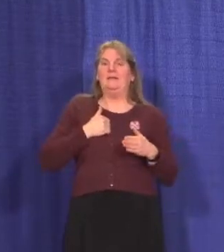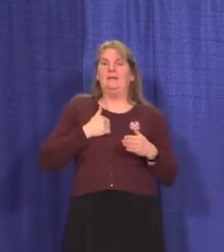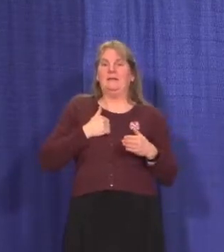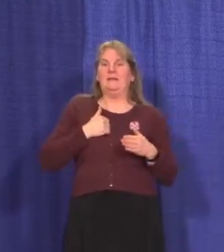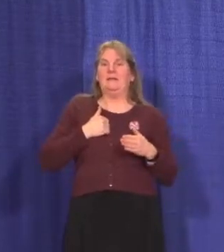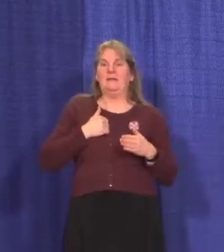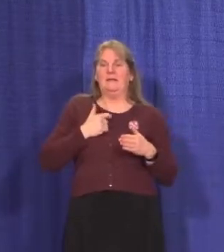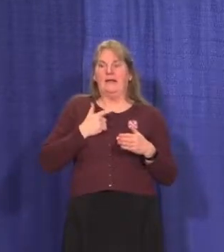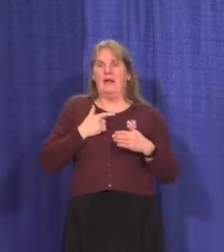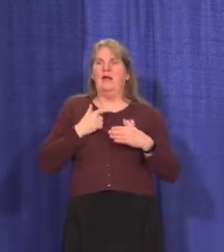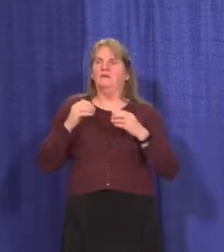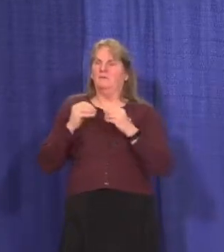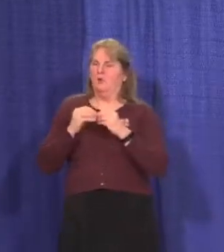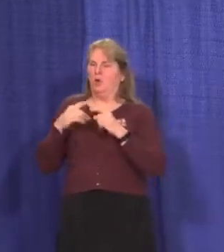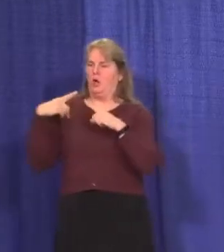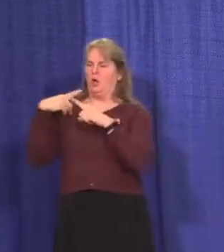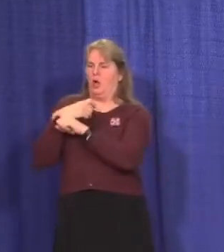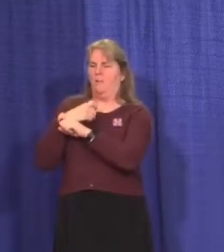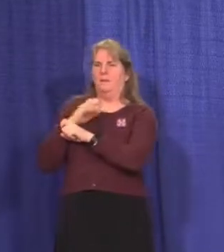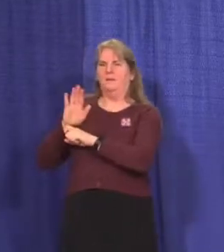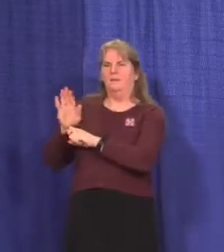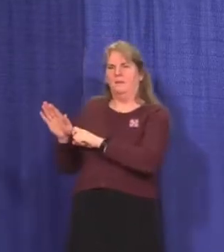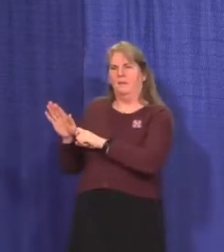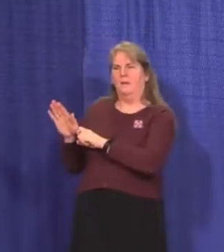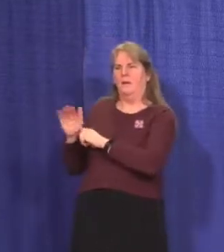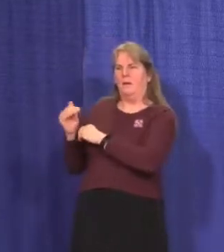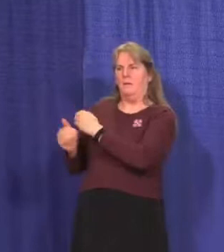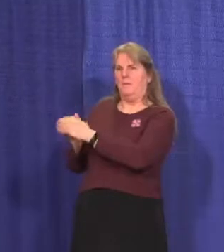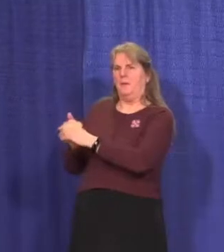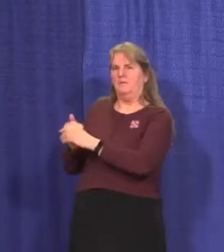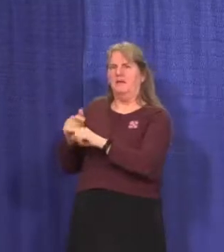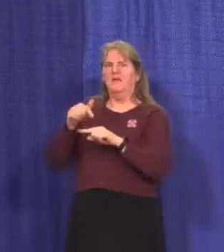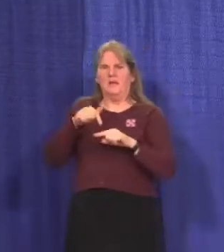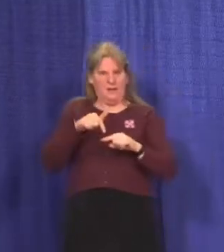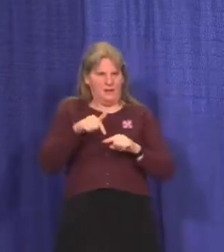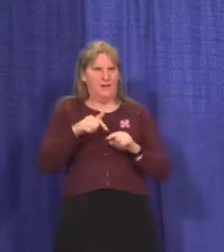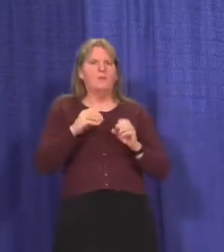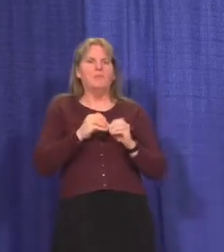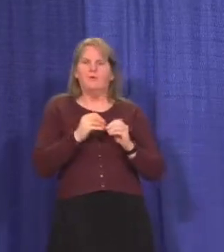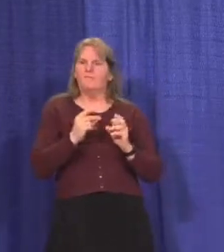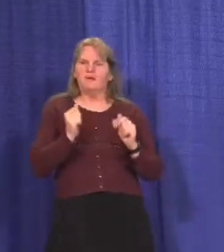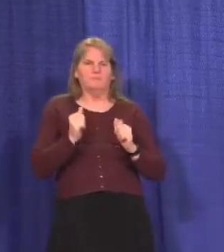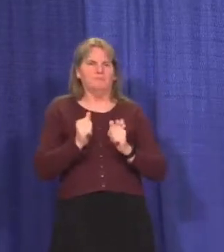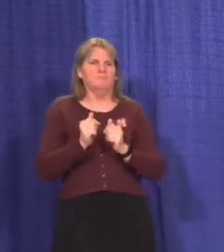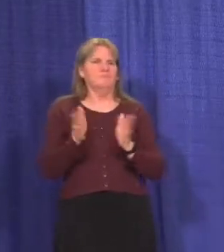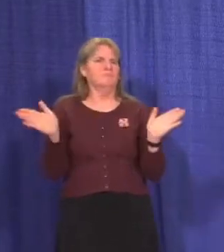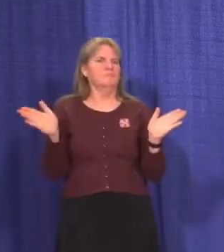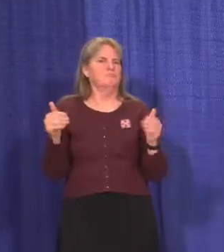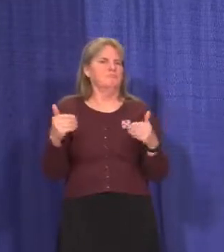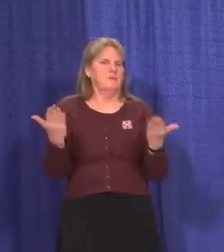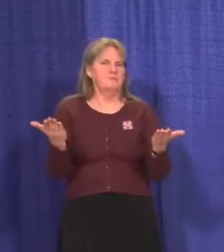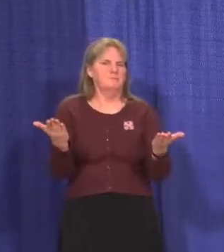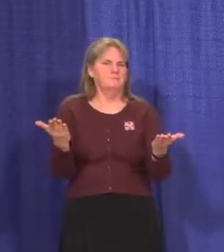manner so we have the advantage, we can list caregivers of older